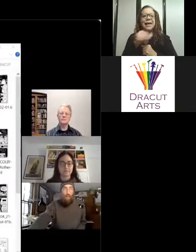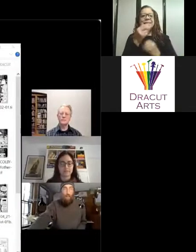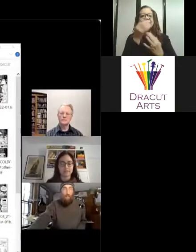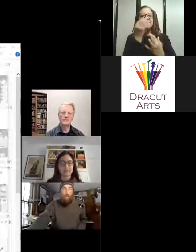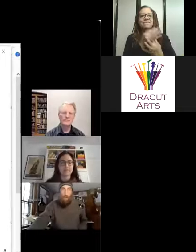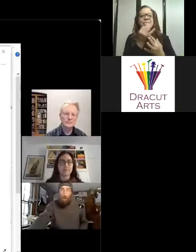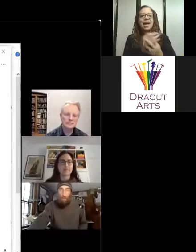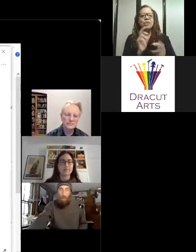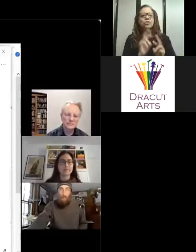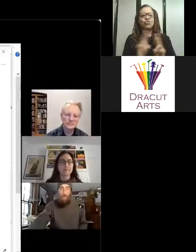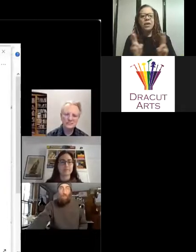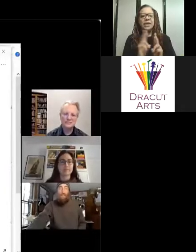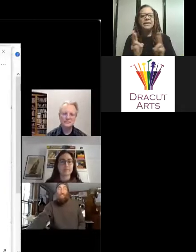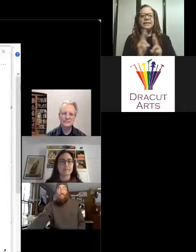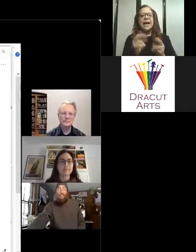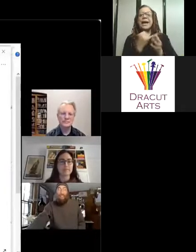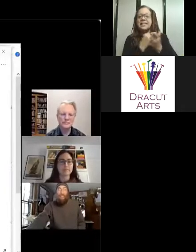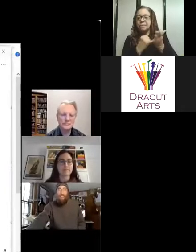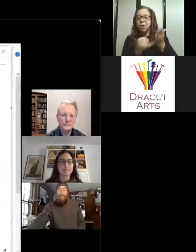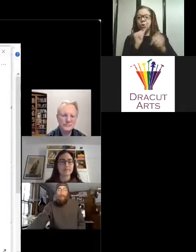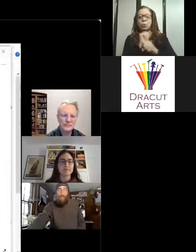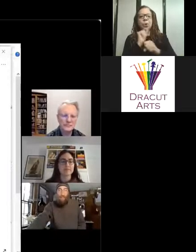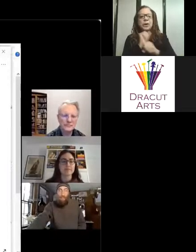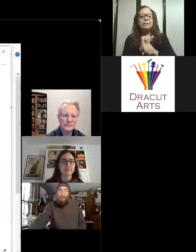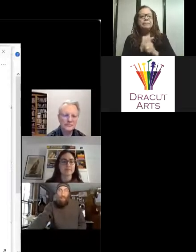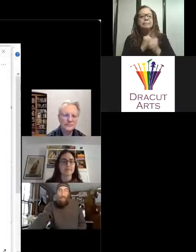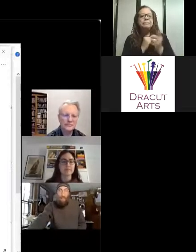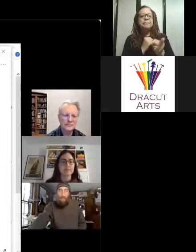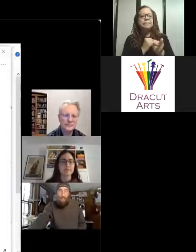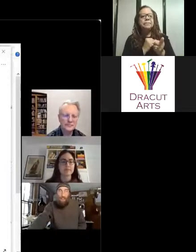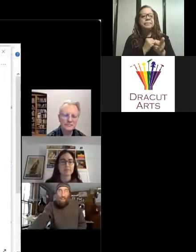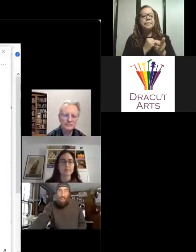I do have some artwork to do a reading. And um, at the local historical society